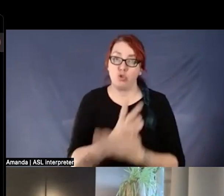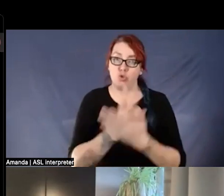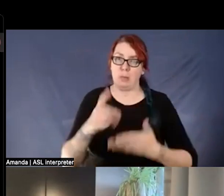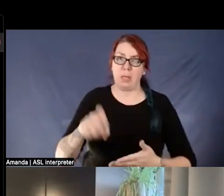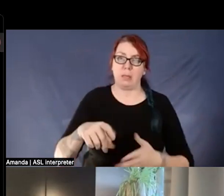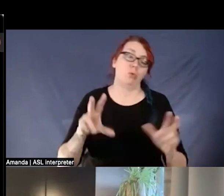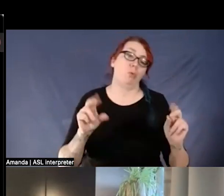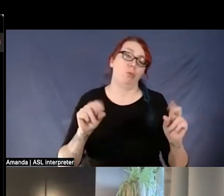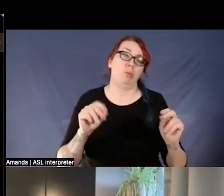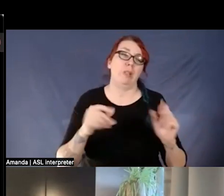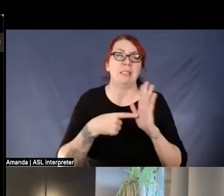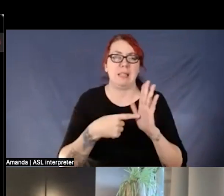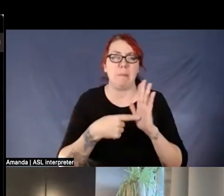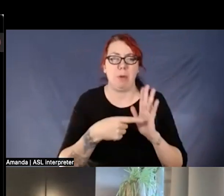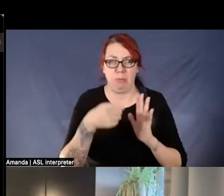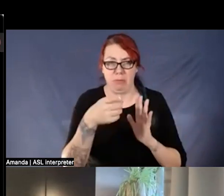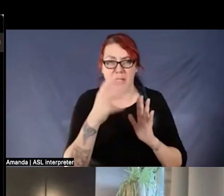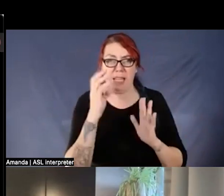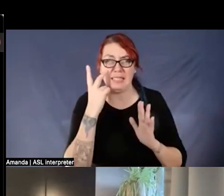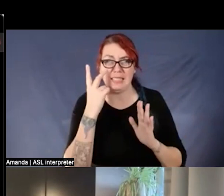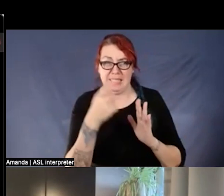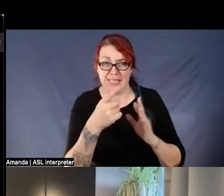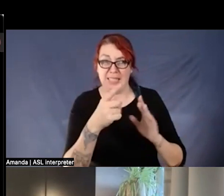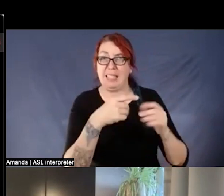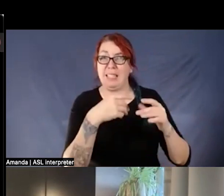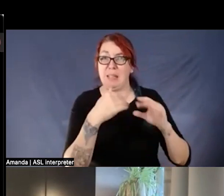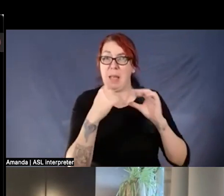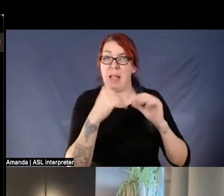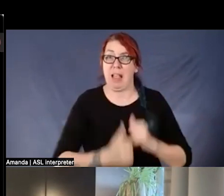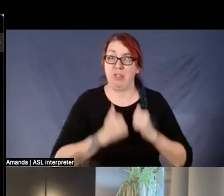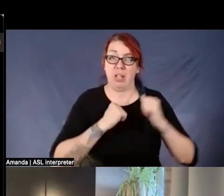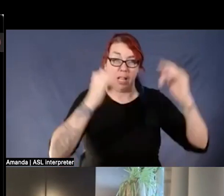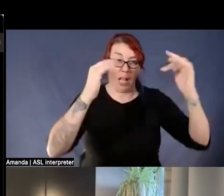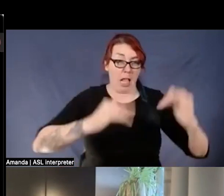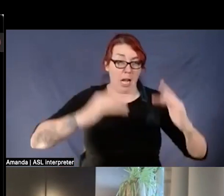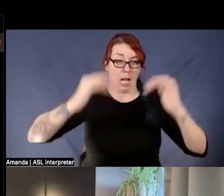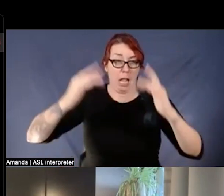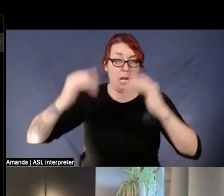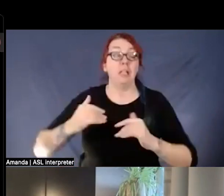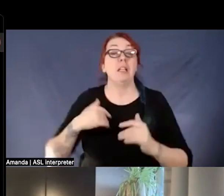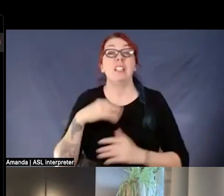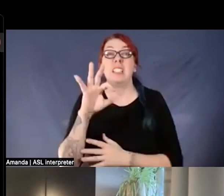the 93 suggested time periods they give you when you download contacts from them. Or you